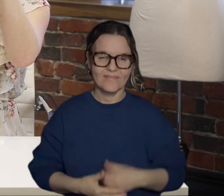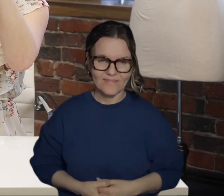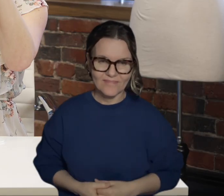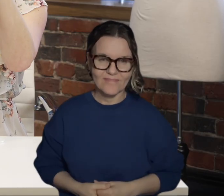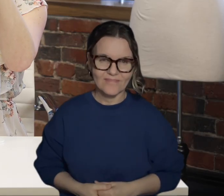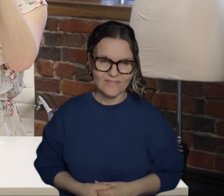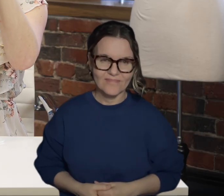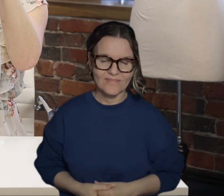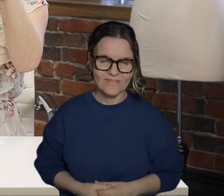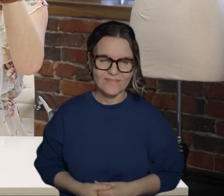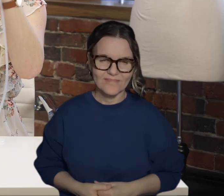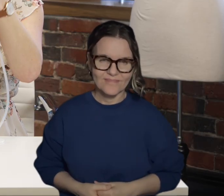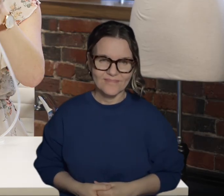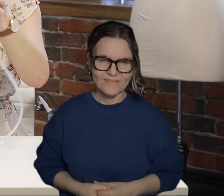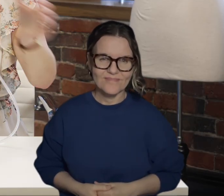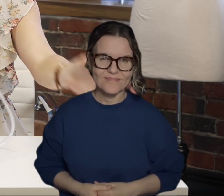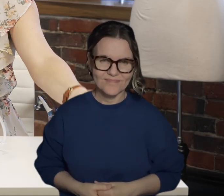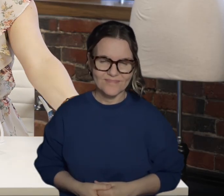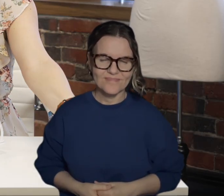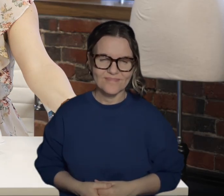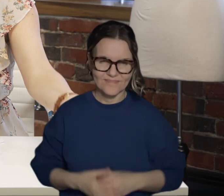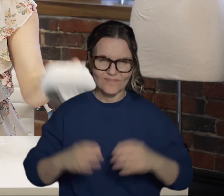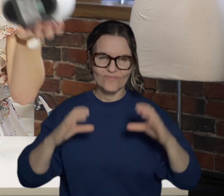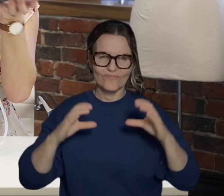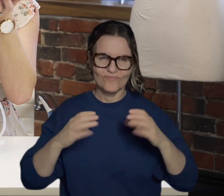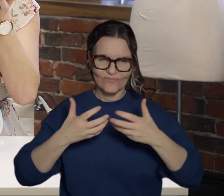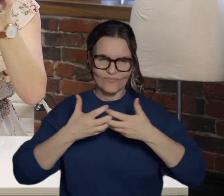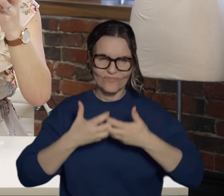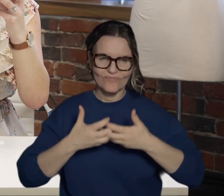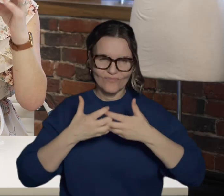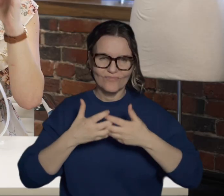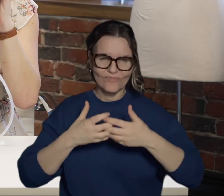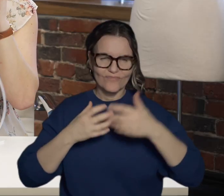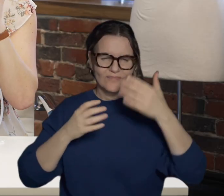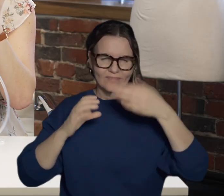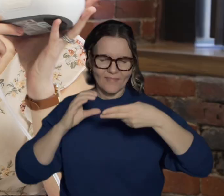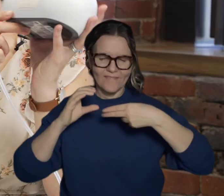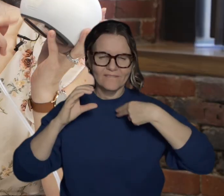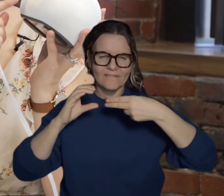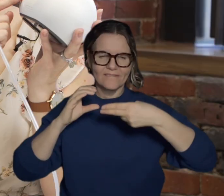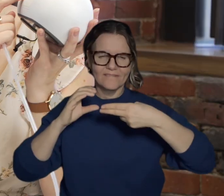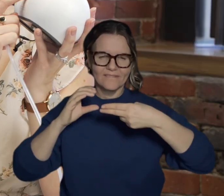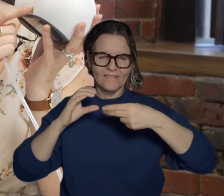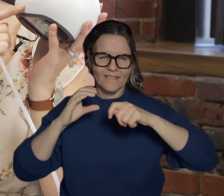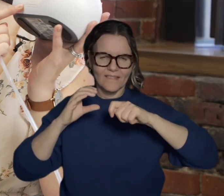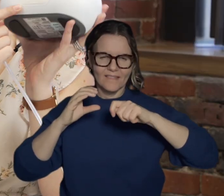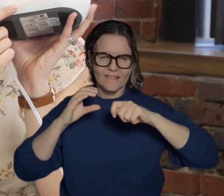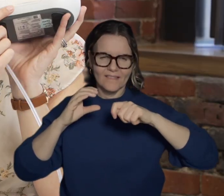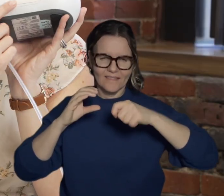which has the adapter will connect to the front of your pump motor now on the front of the pump motor